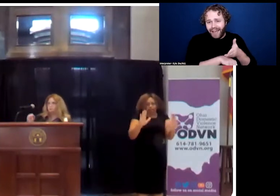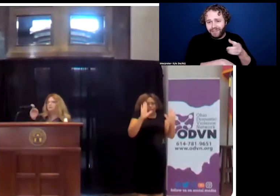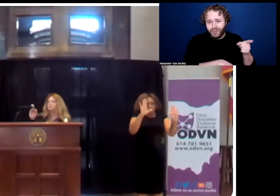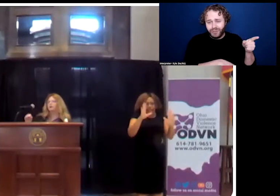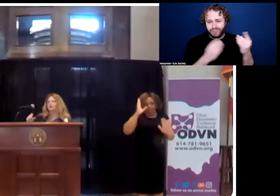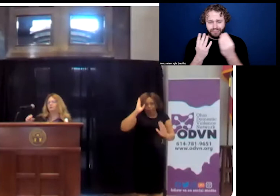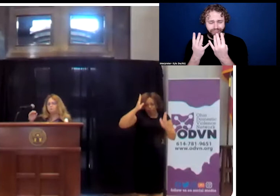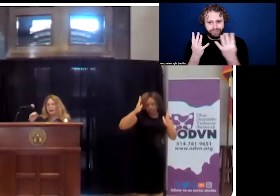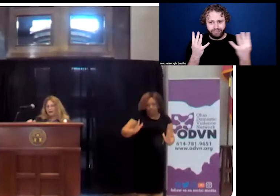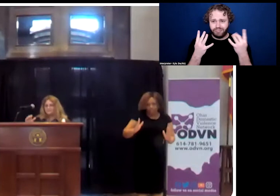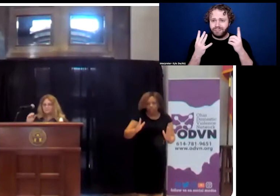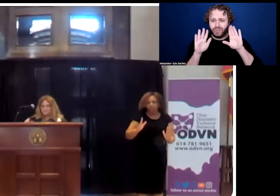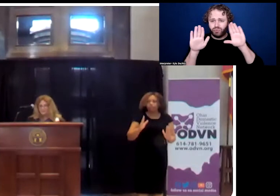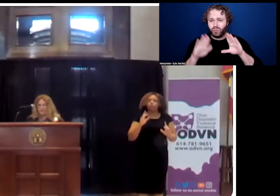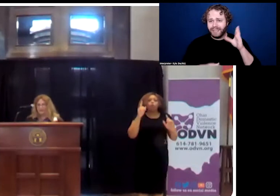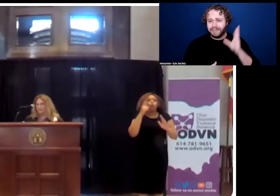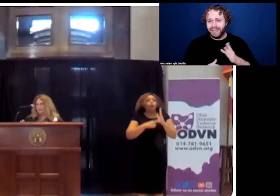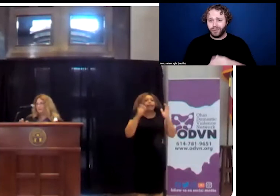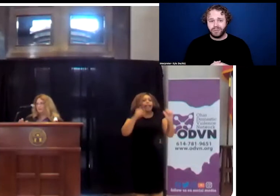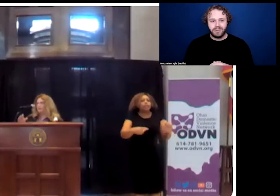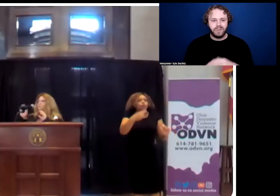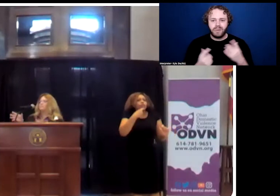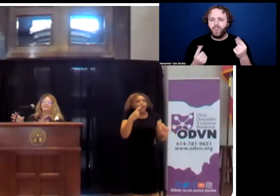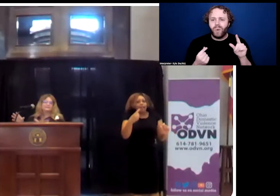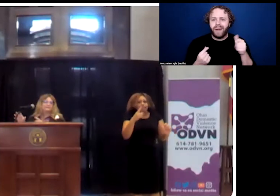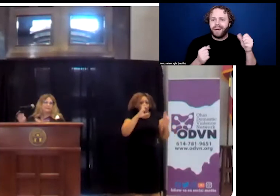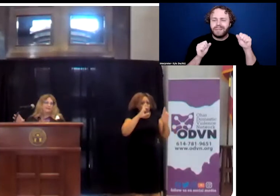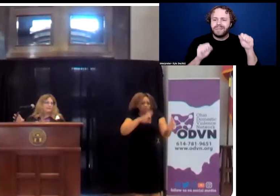Because what can you possibly say in response to the data